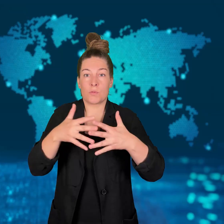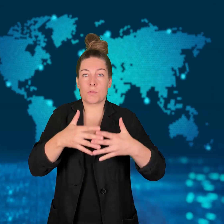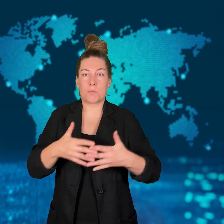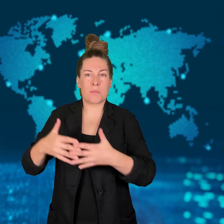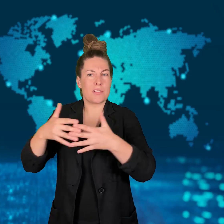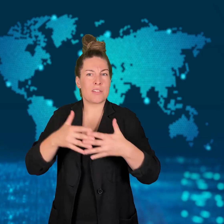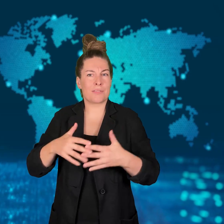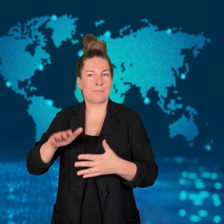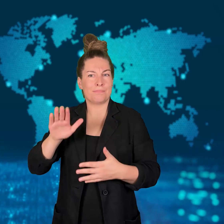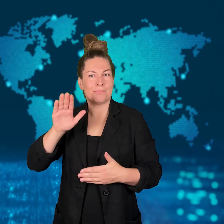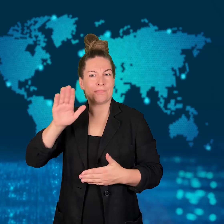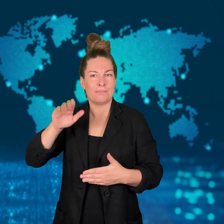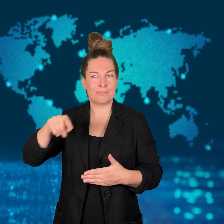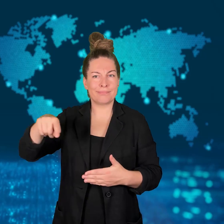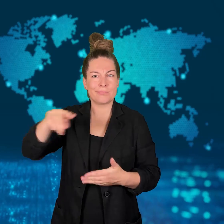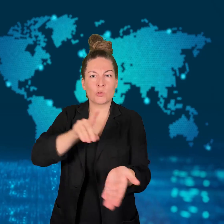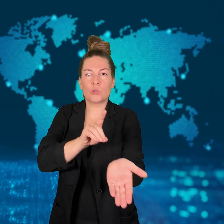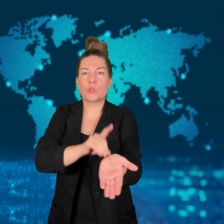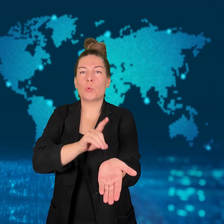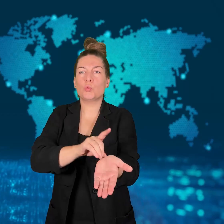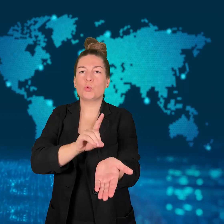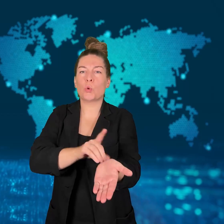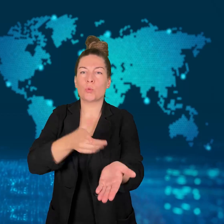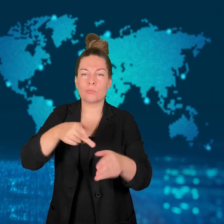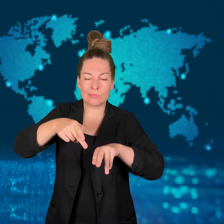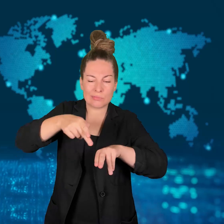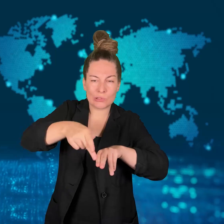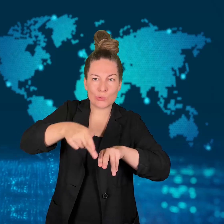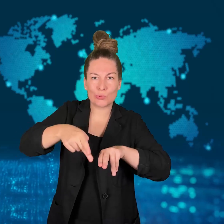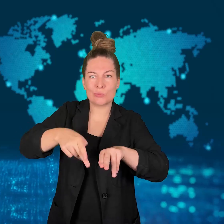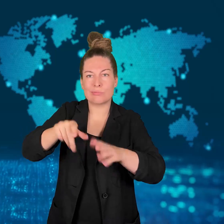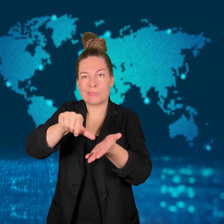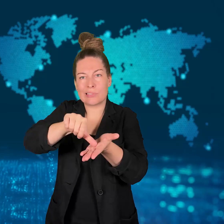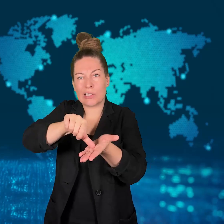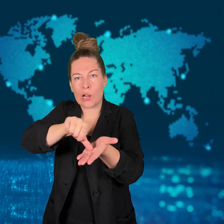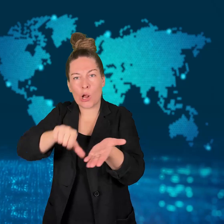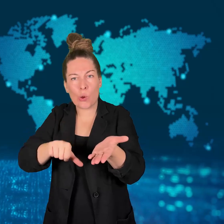[MONIKA]: Surgeons in the United States have reported success